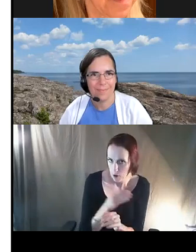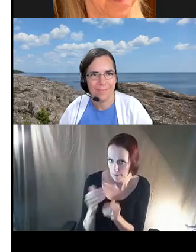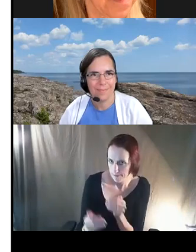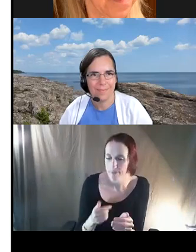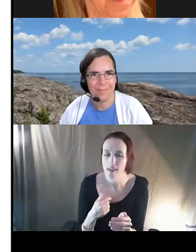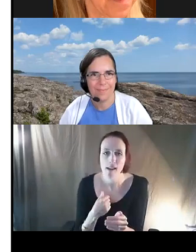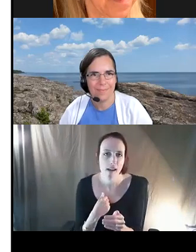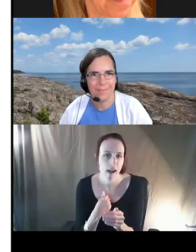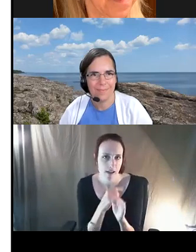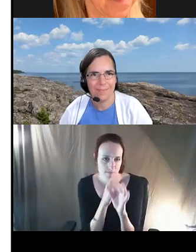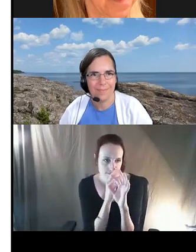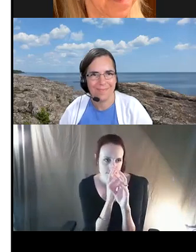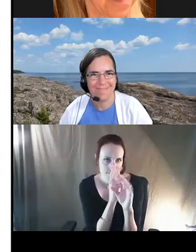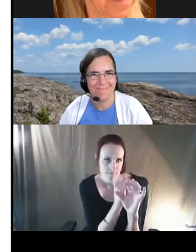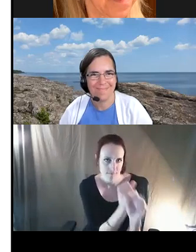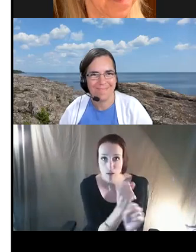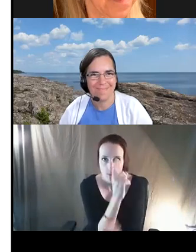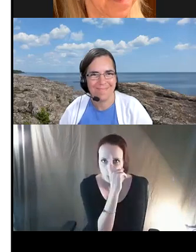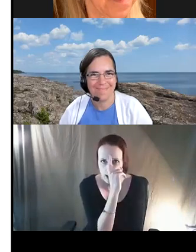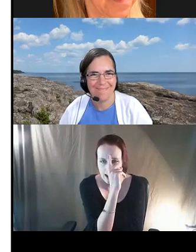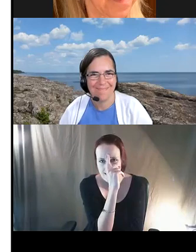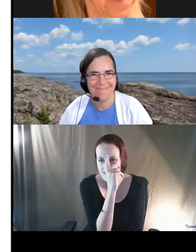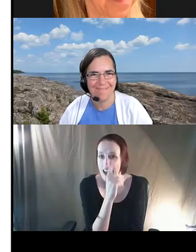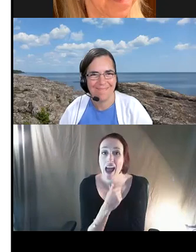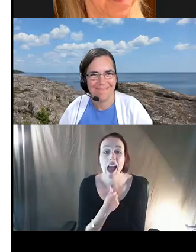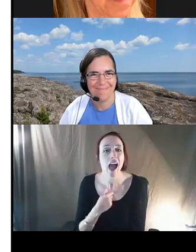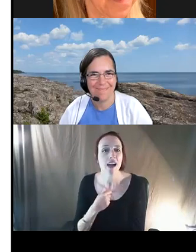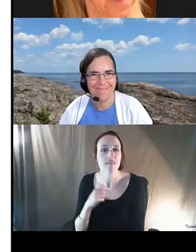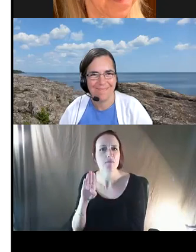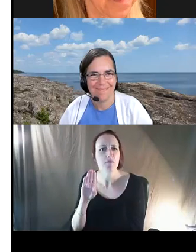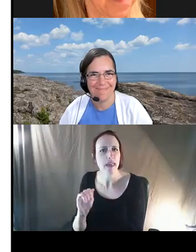by anything related to the brain. I have a bachelor's degree in psychology so all of